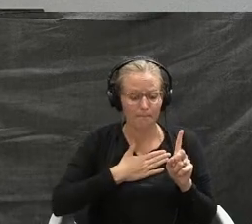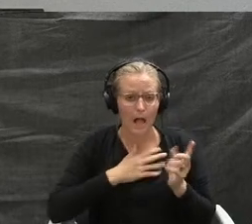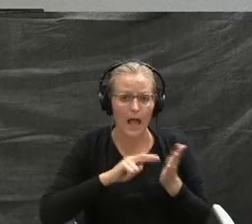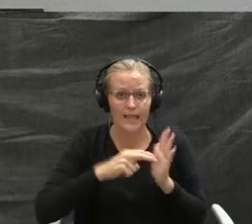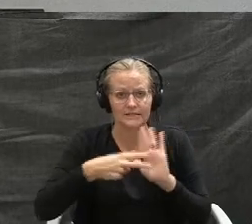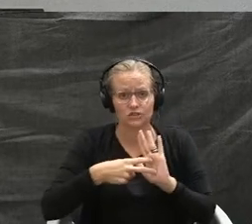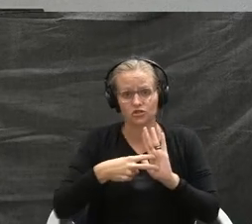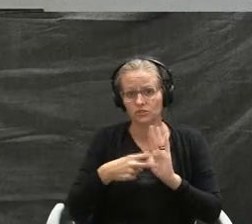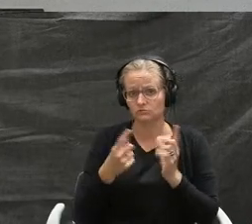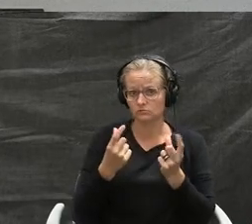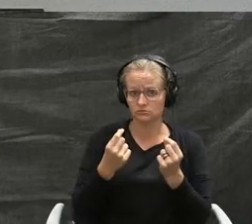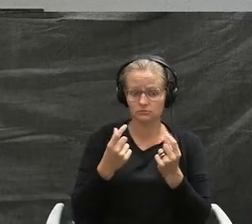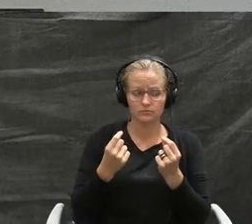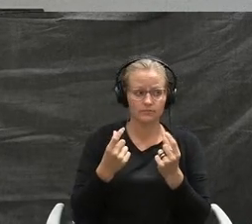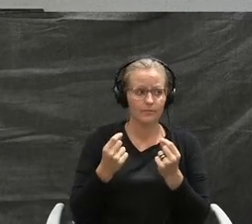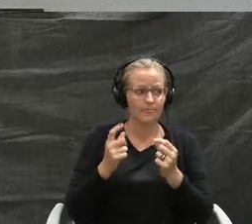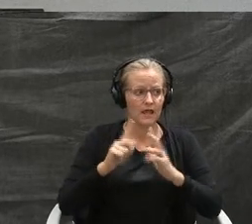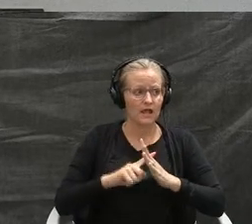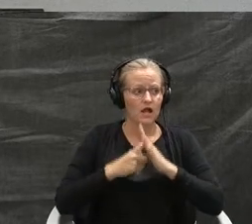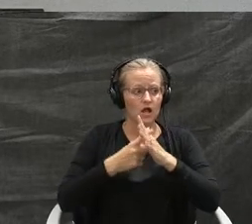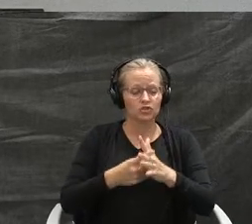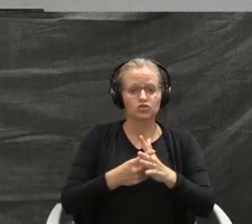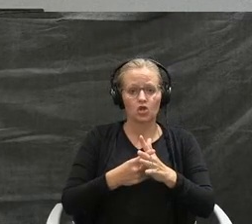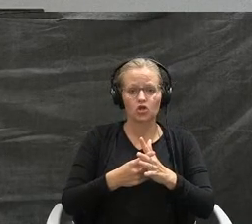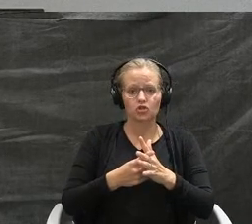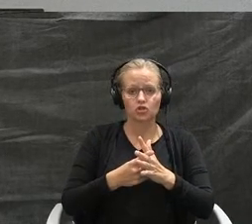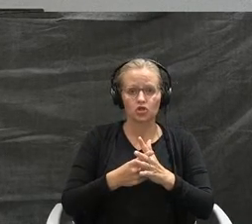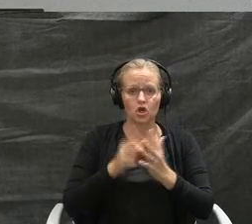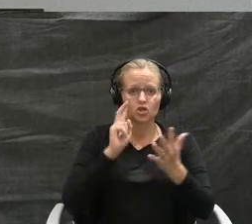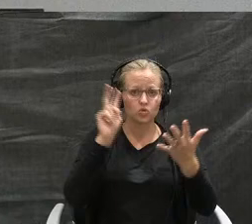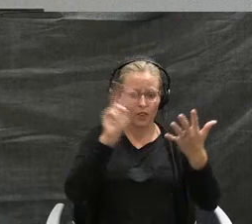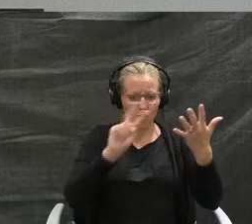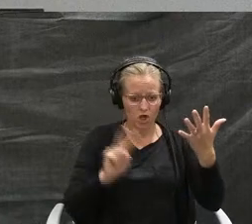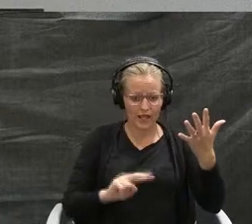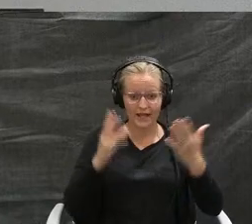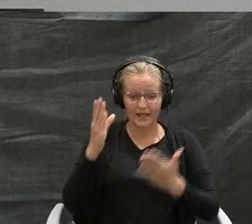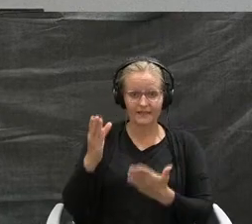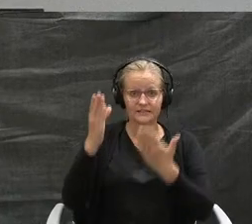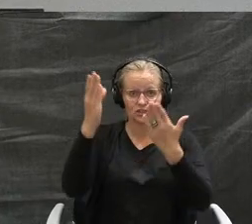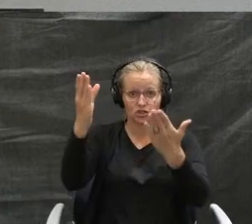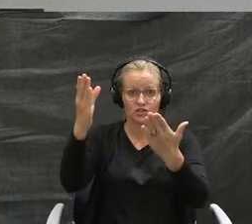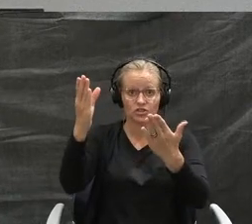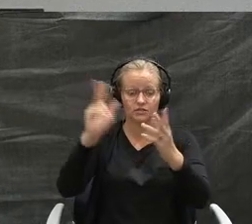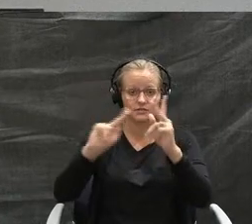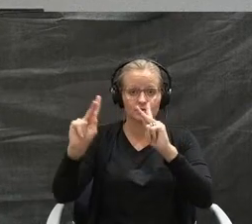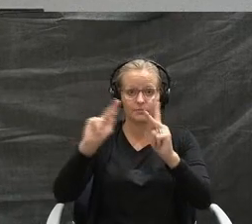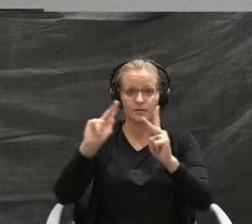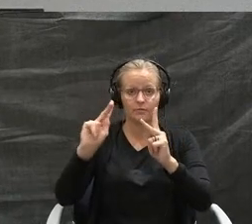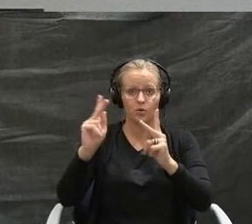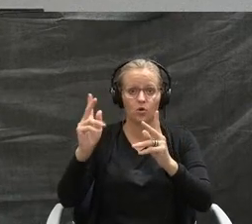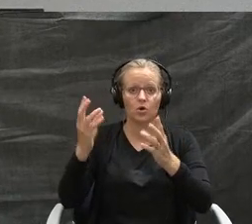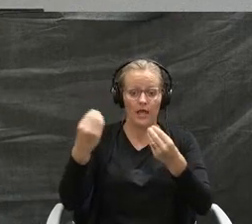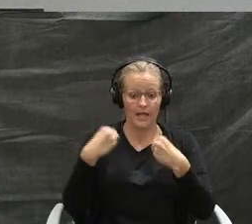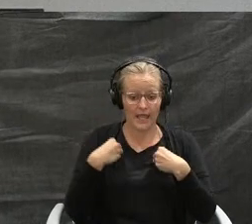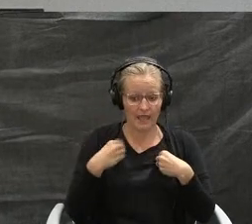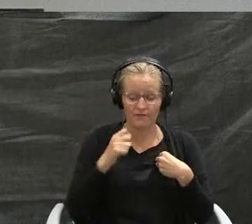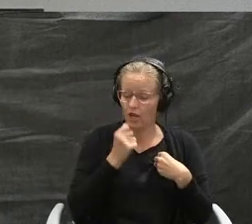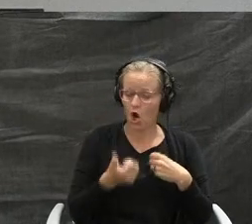look at. Their suggestions people have made that are not covered by the plan or are no longer meaningful. If we